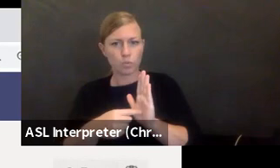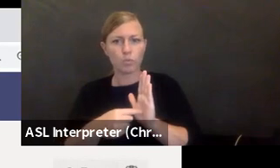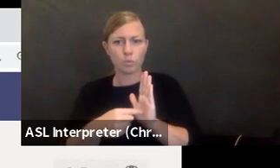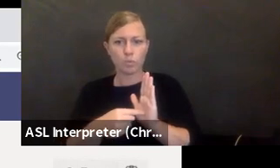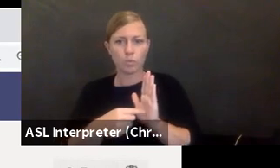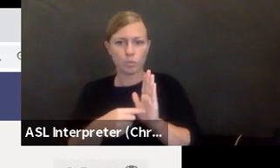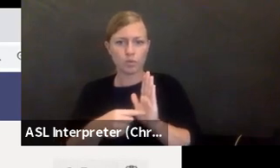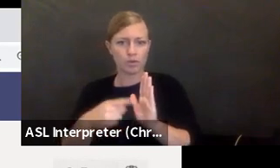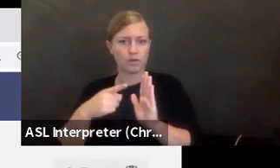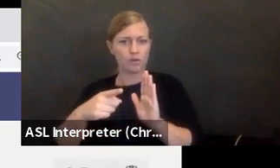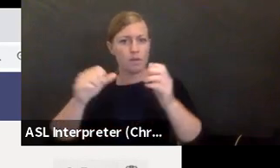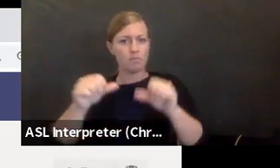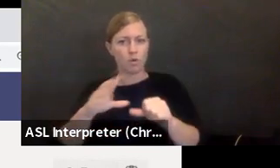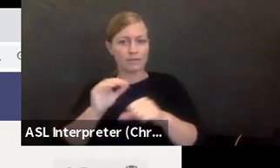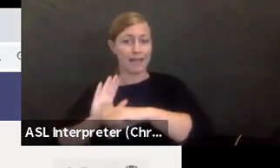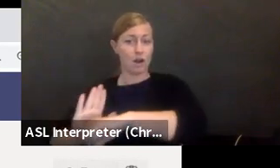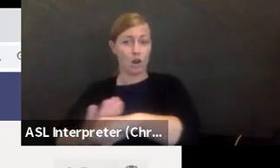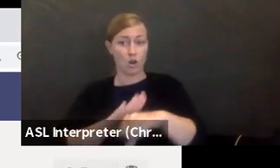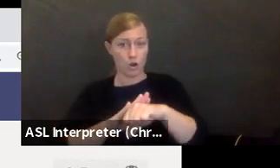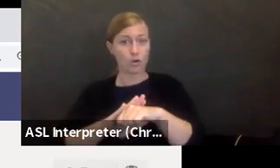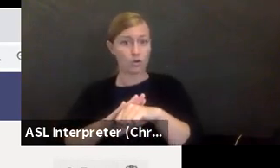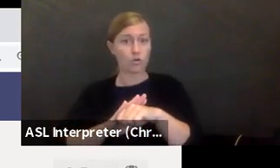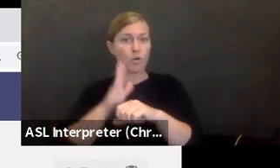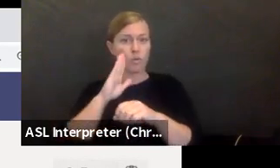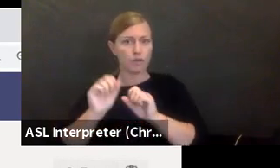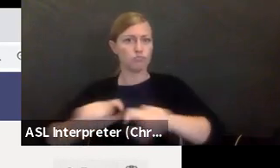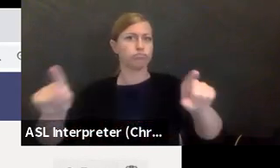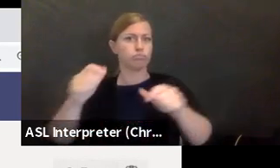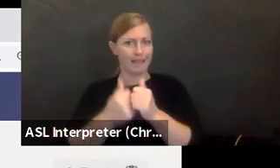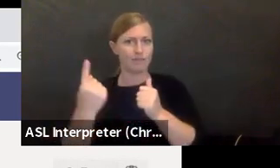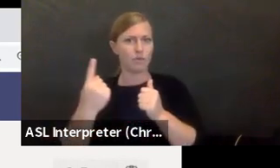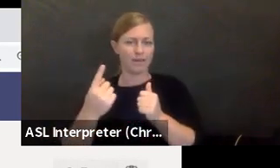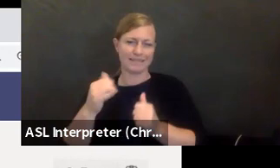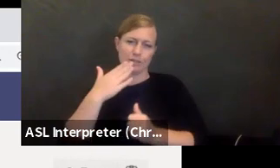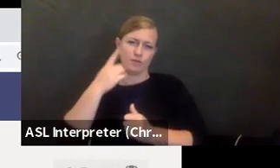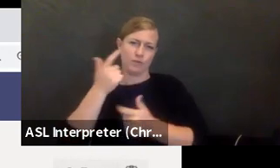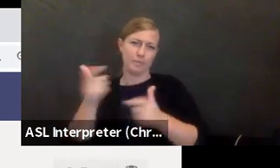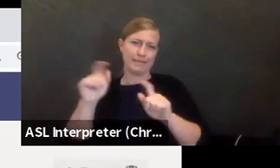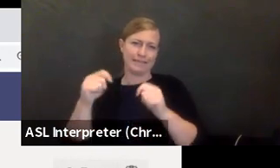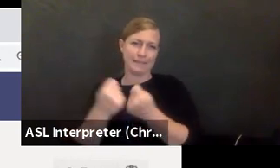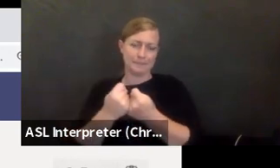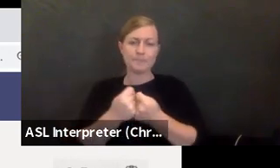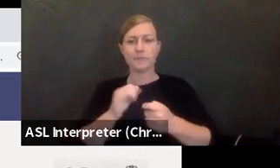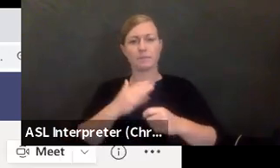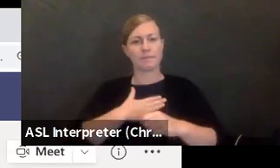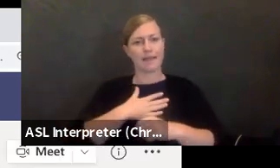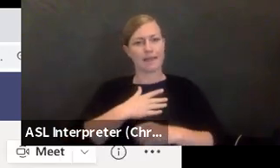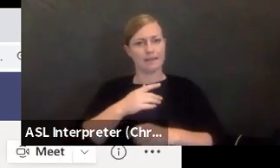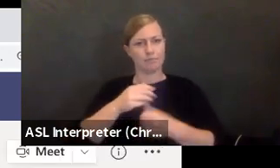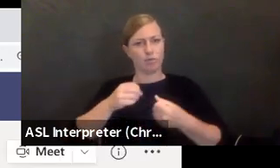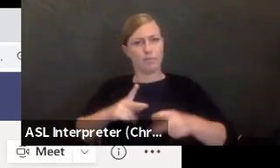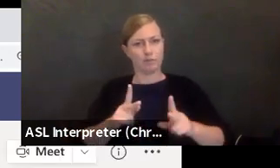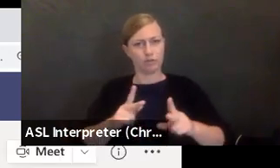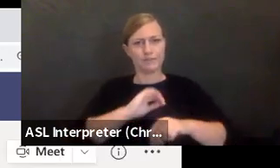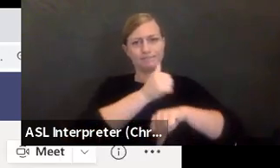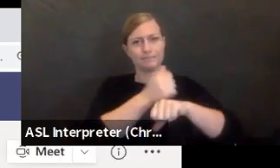Anyone. Right now only I as the owner.